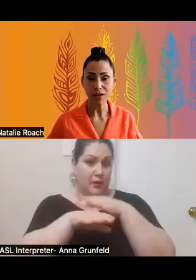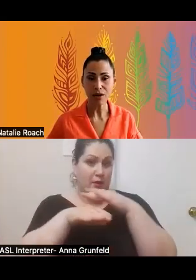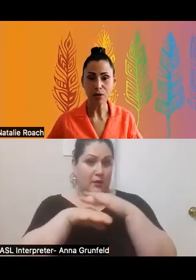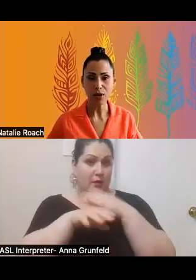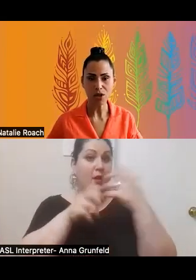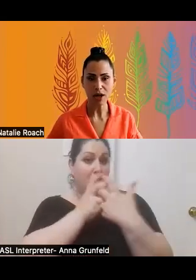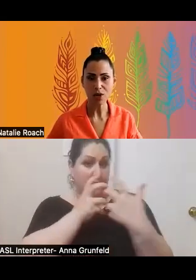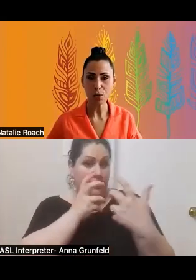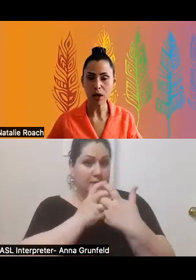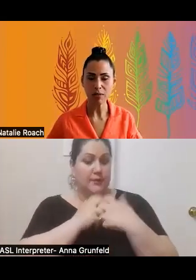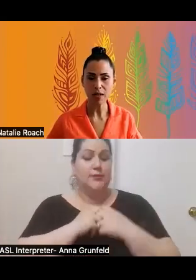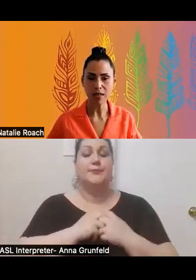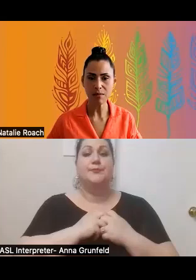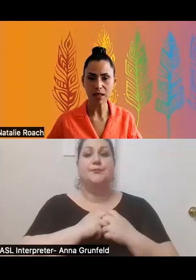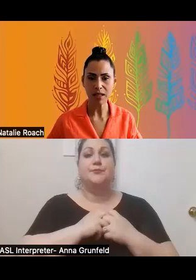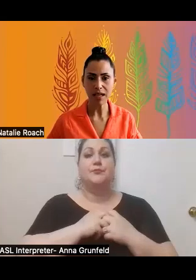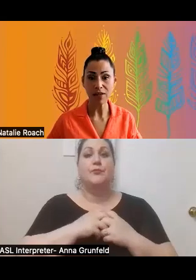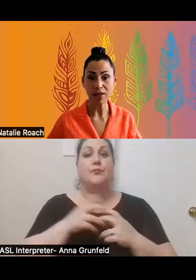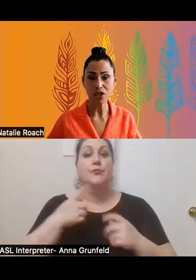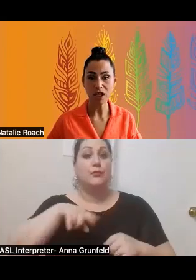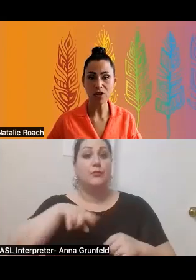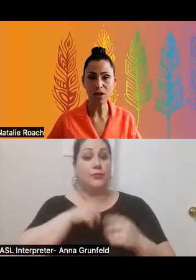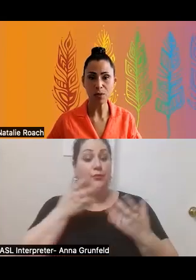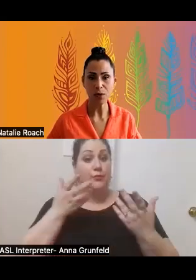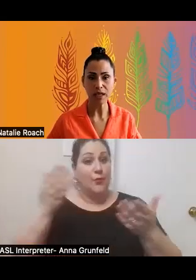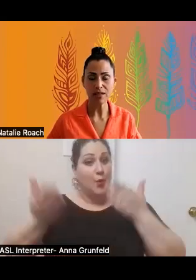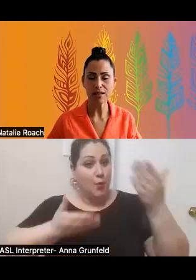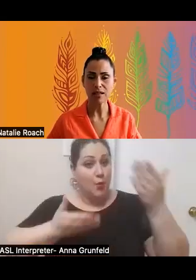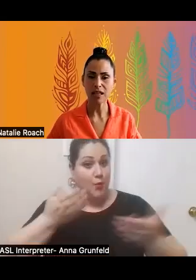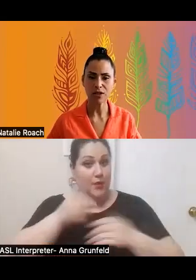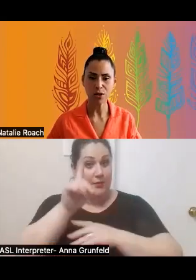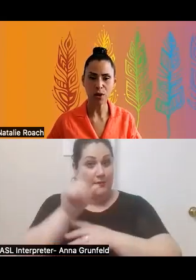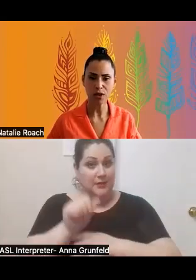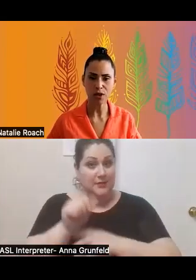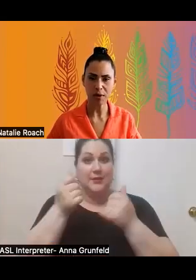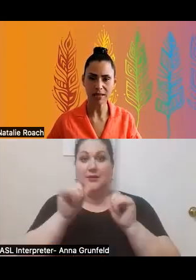we strive to welcome disability and the changes it brings into our space.